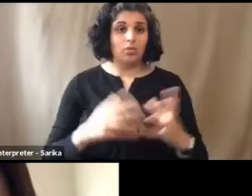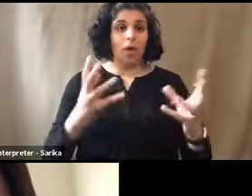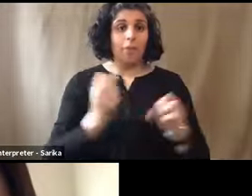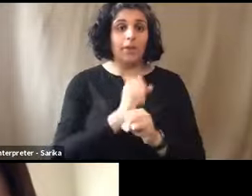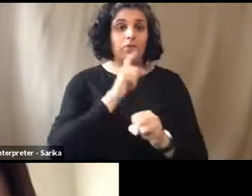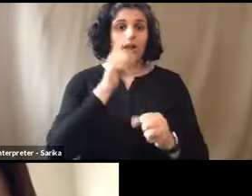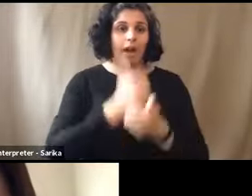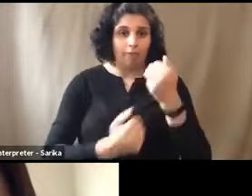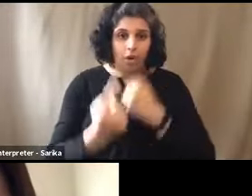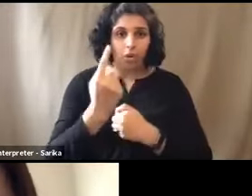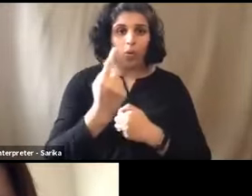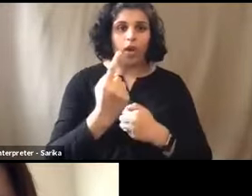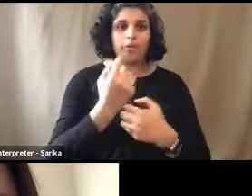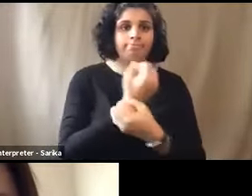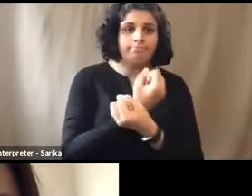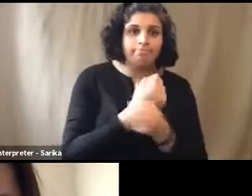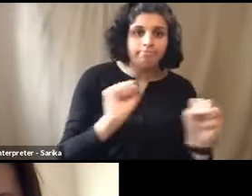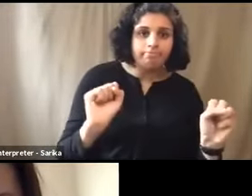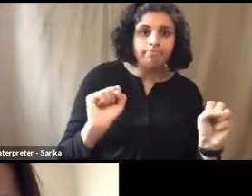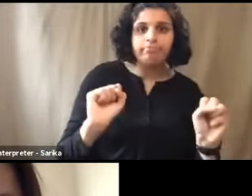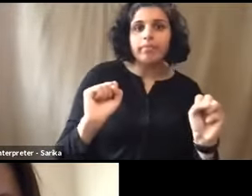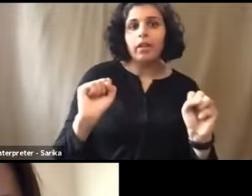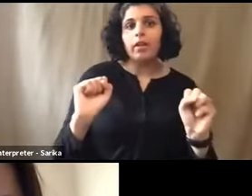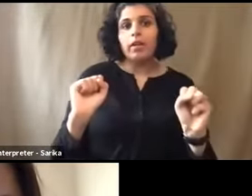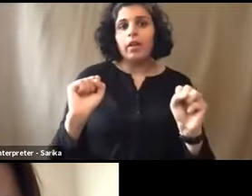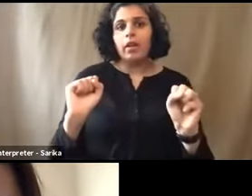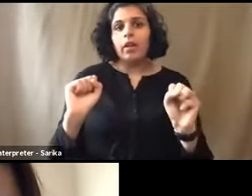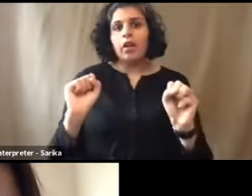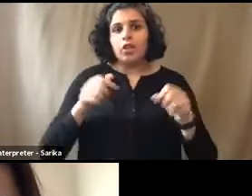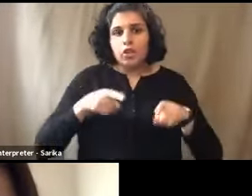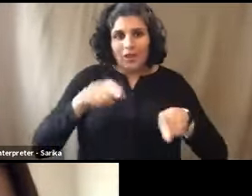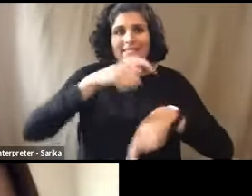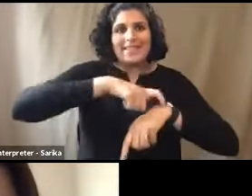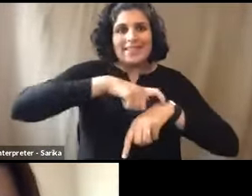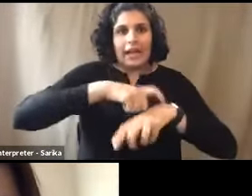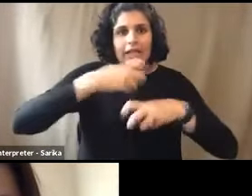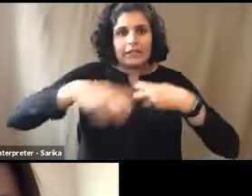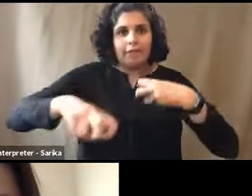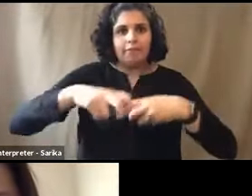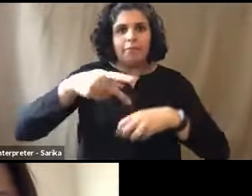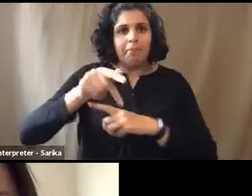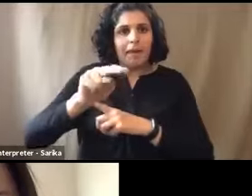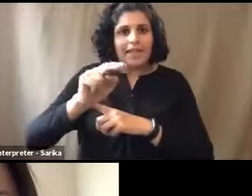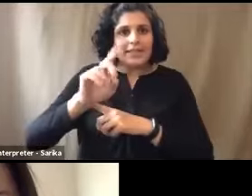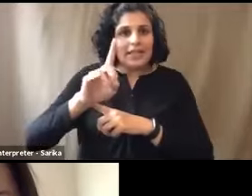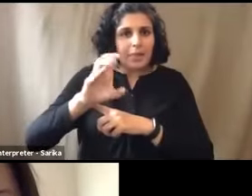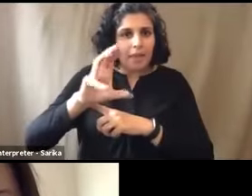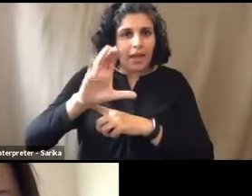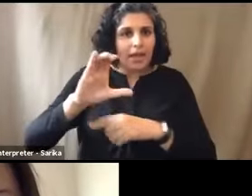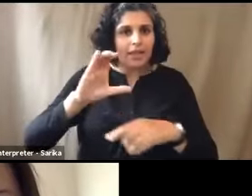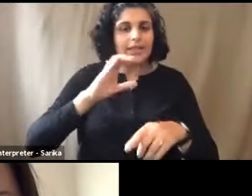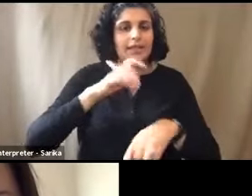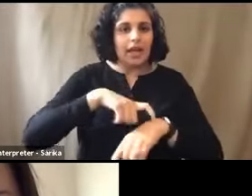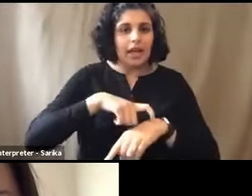be as safe in this pandemic as possible. We're also collaborating with other community partners.